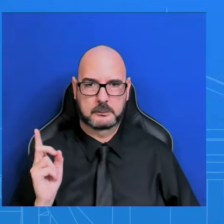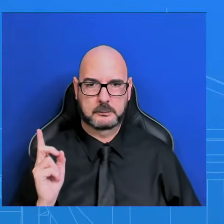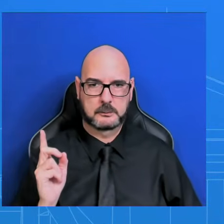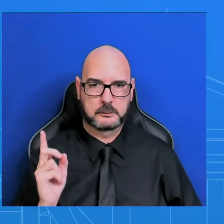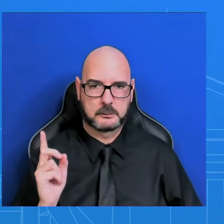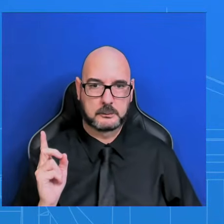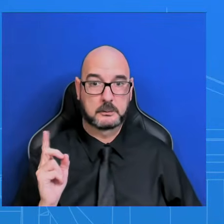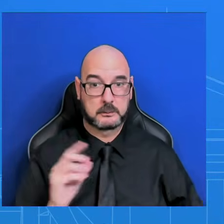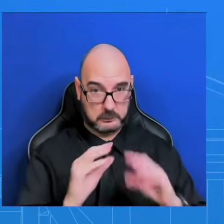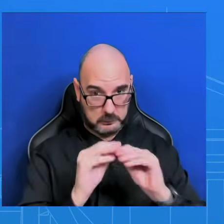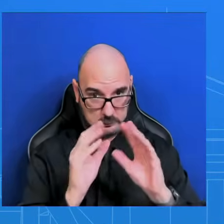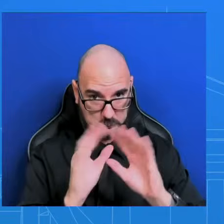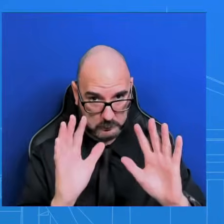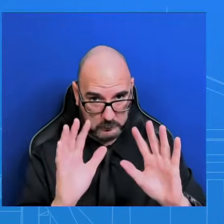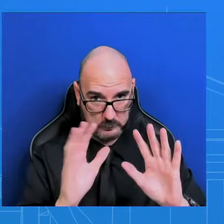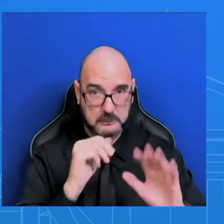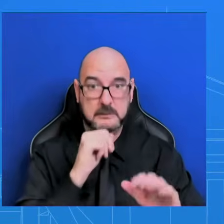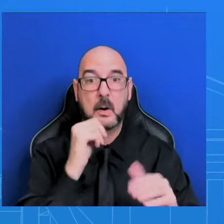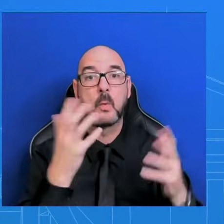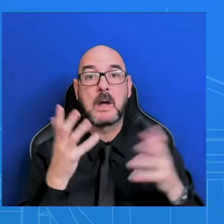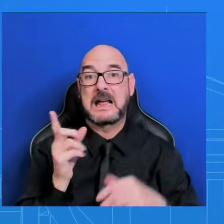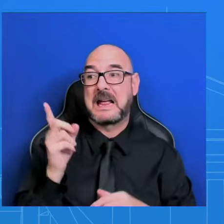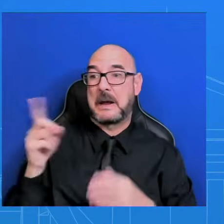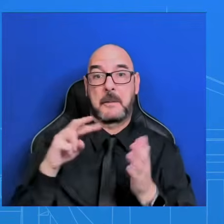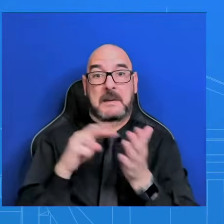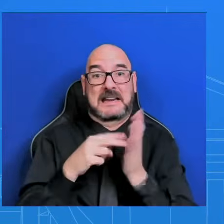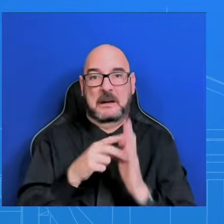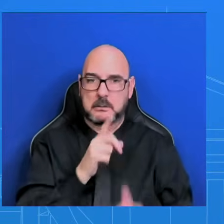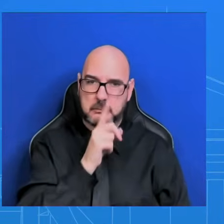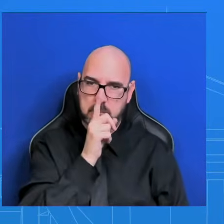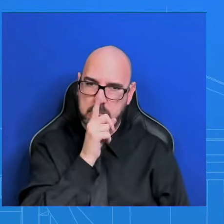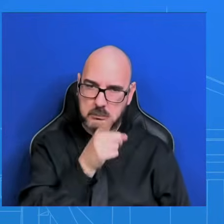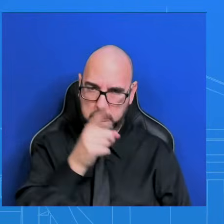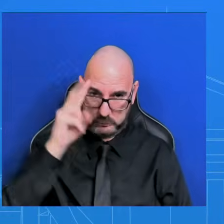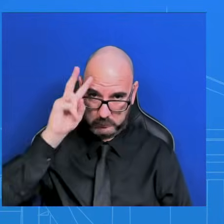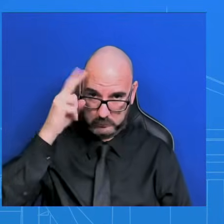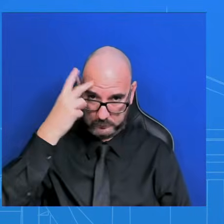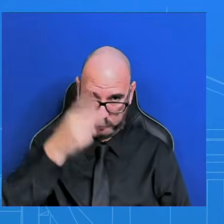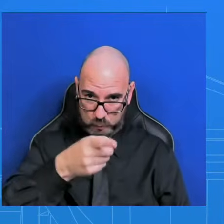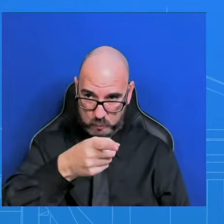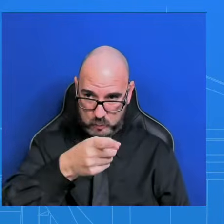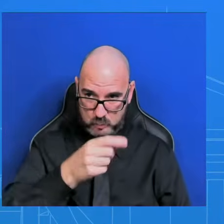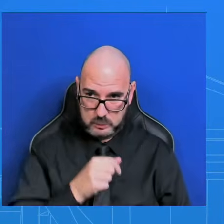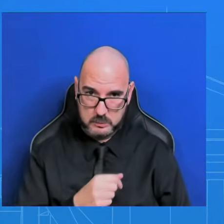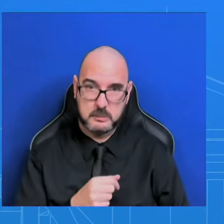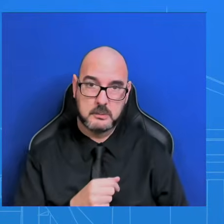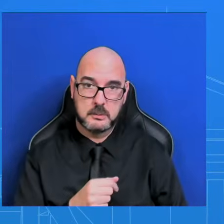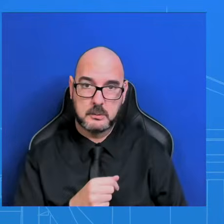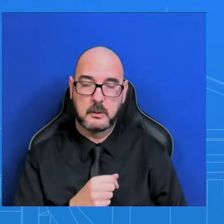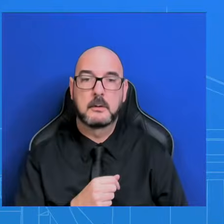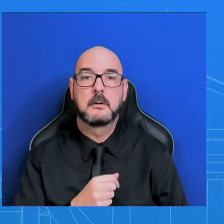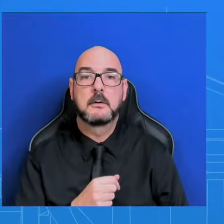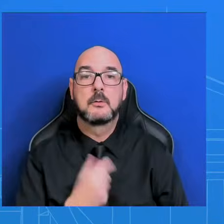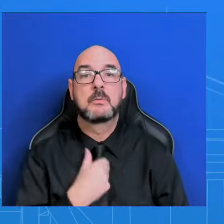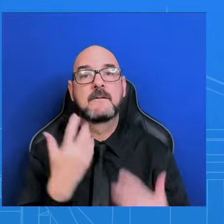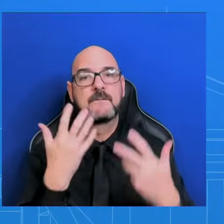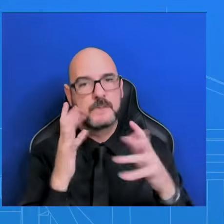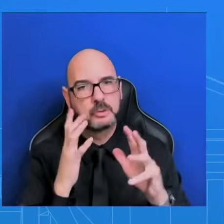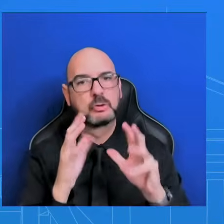Look, we -- we have been very clear about Israel's absolute right to defend itself. That's something that we say all the time, right?